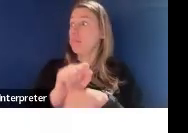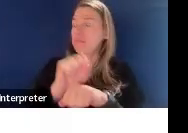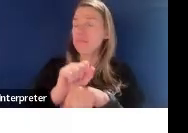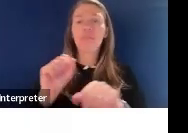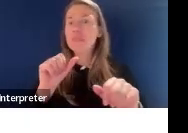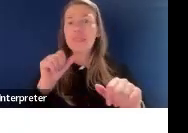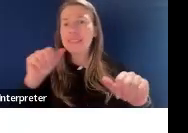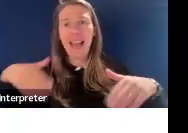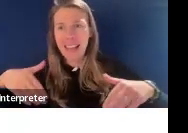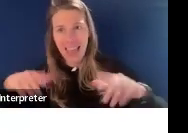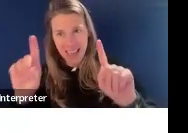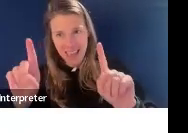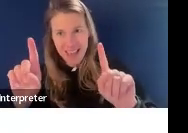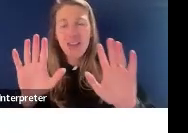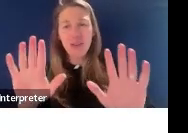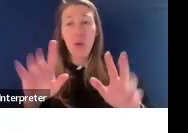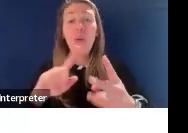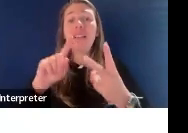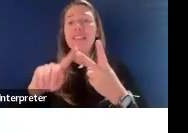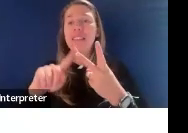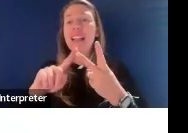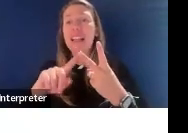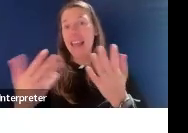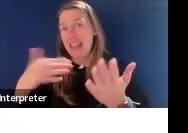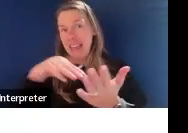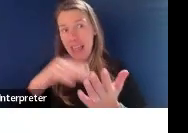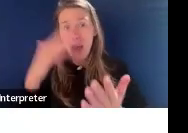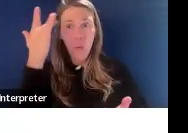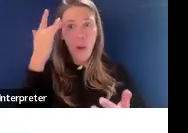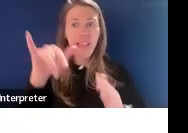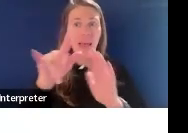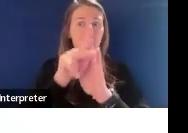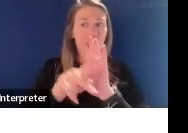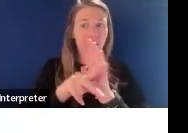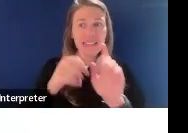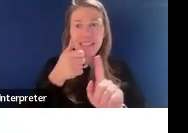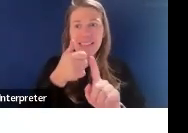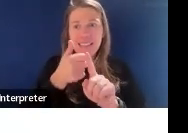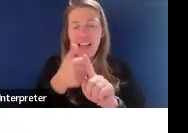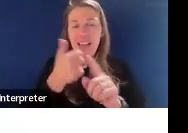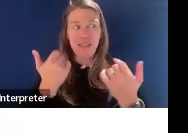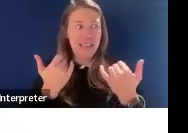So that's the first caveat. The second is that, again, because these policies are at this moment